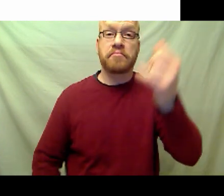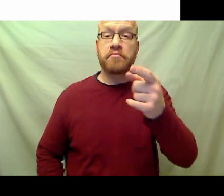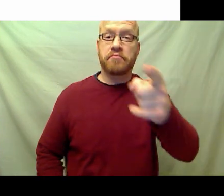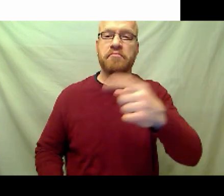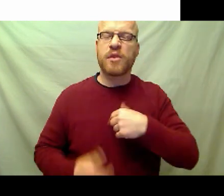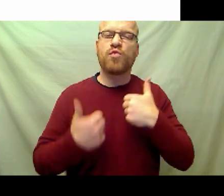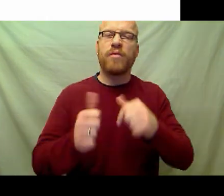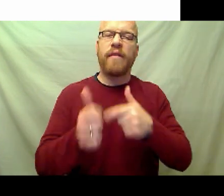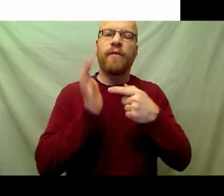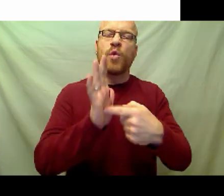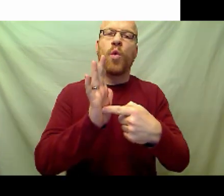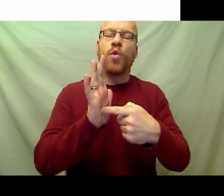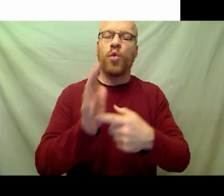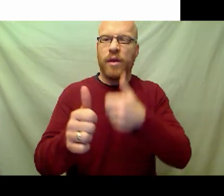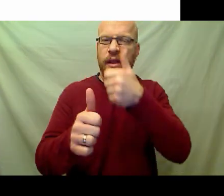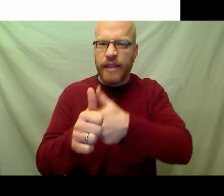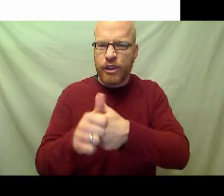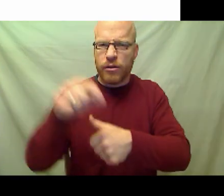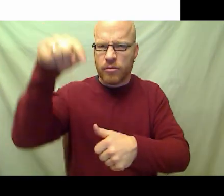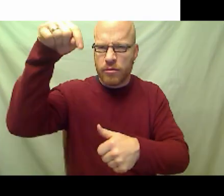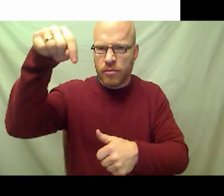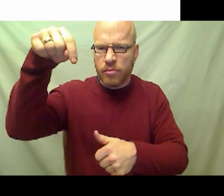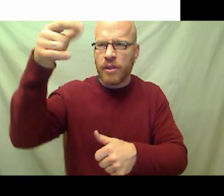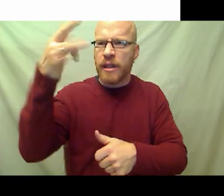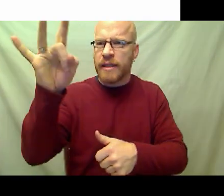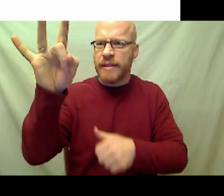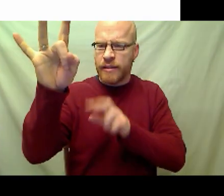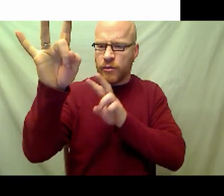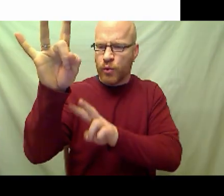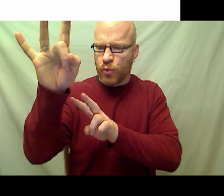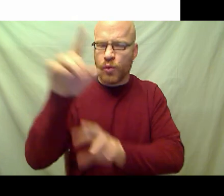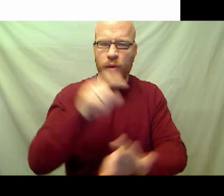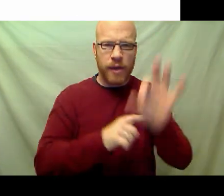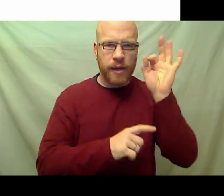Now I want to show you each division, a must step,